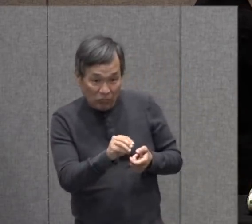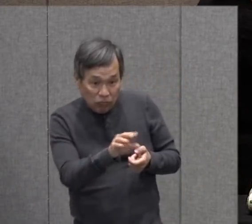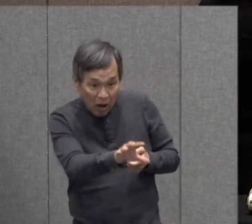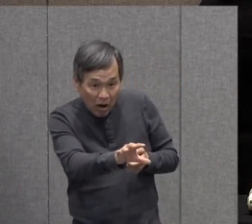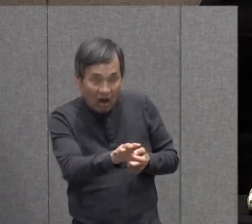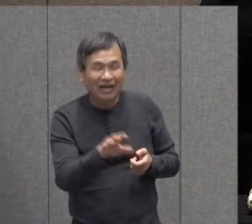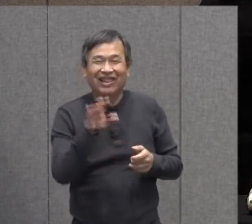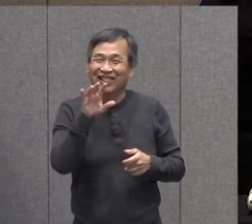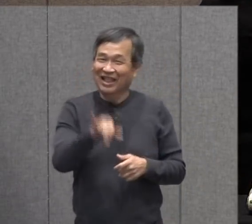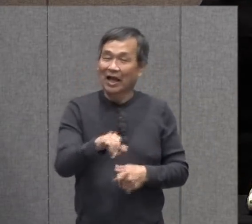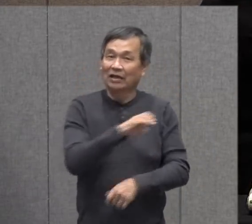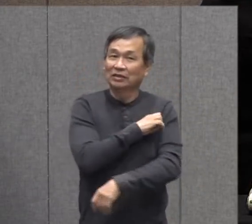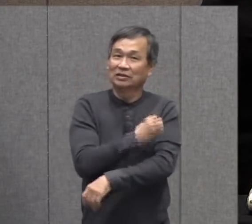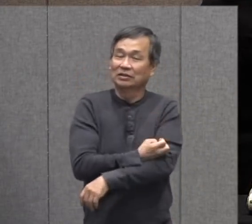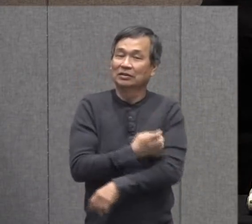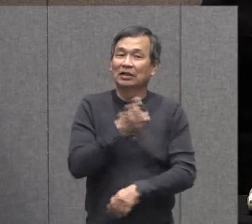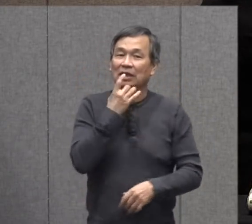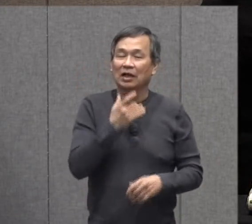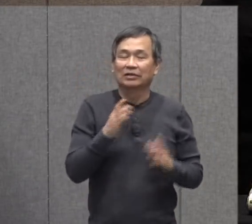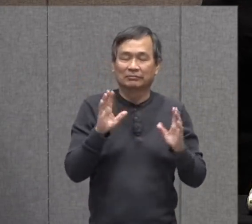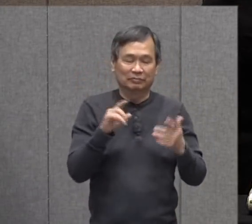We also talked about electrical energy.